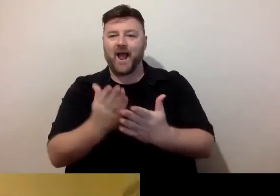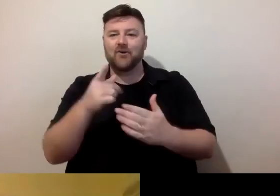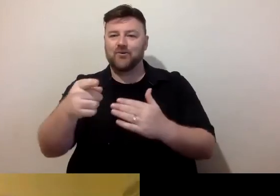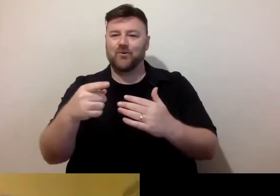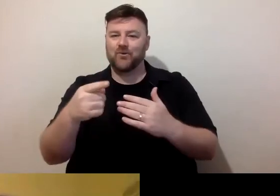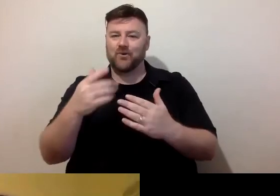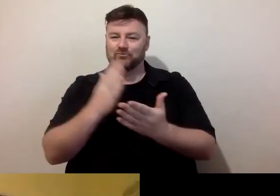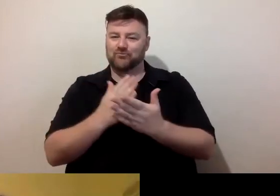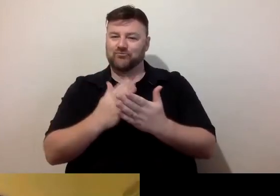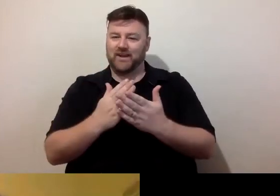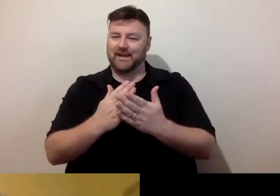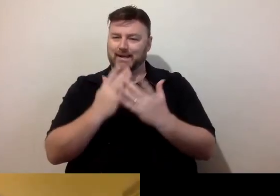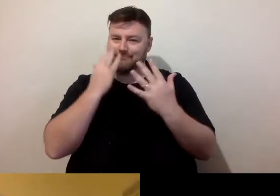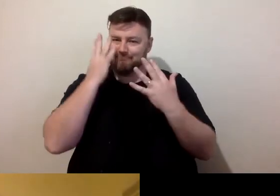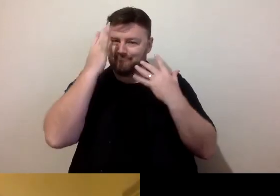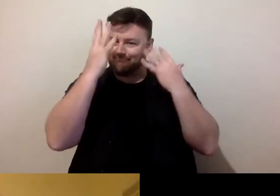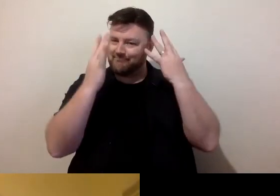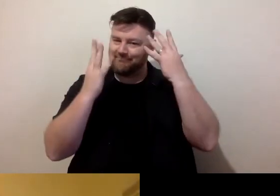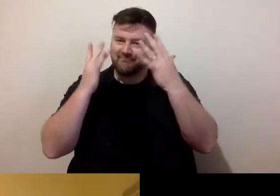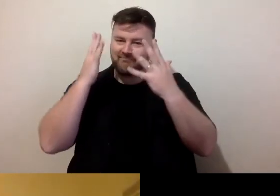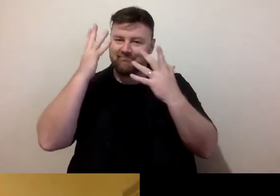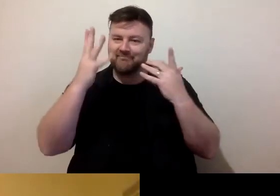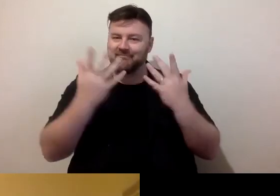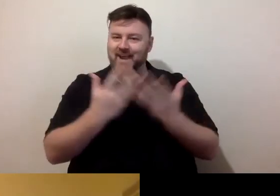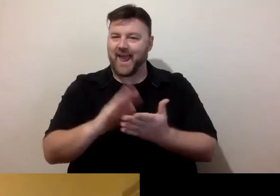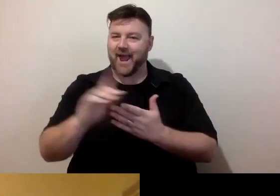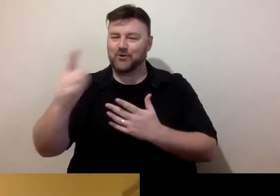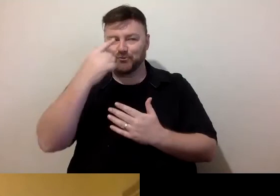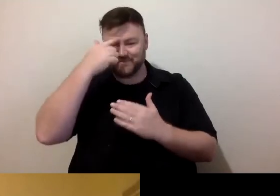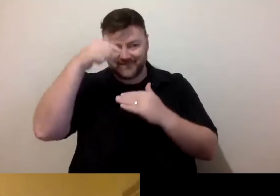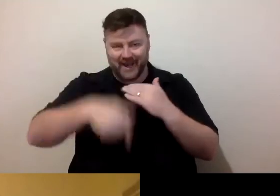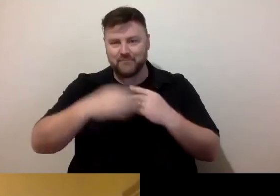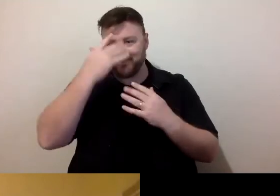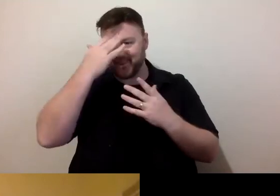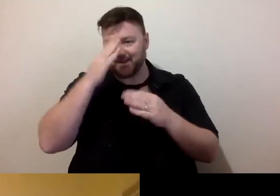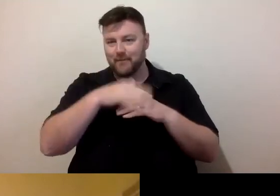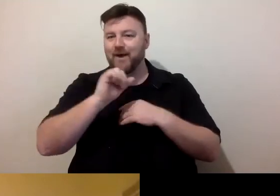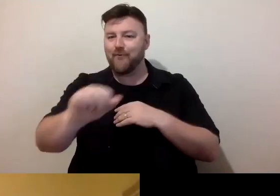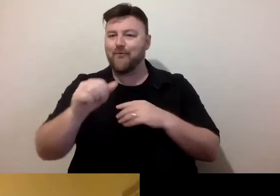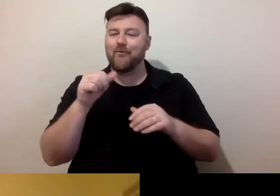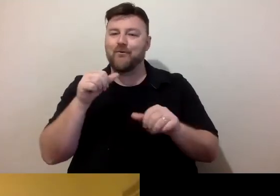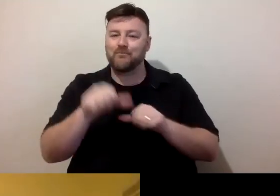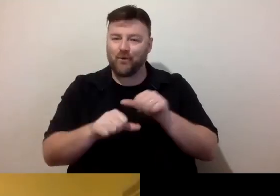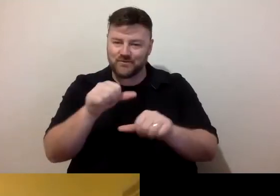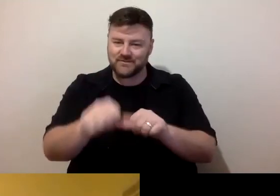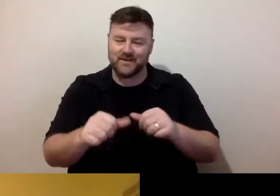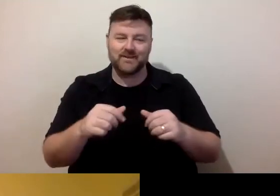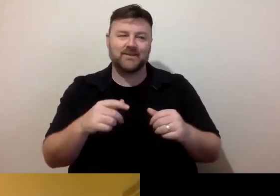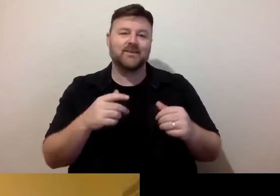It was a real privilege to see that in action. And I hope that everybody